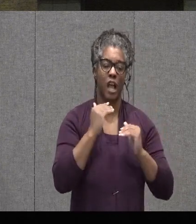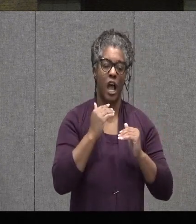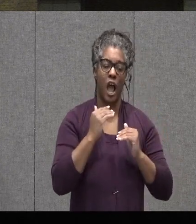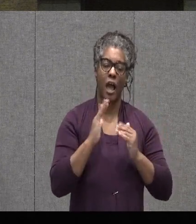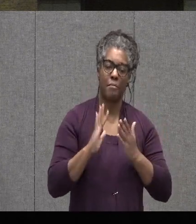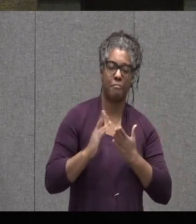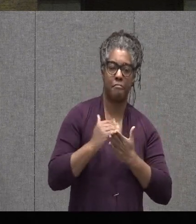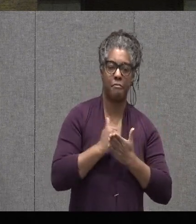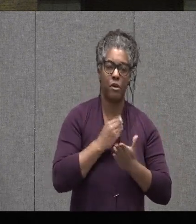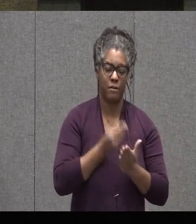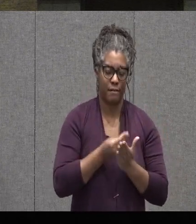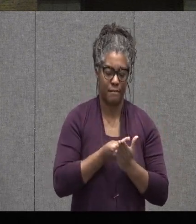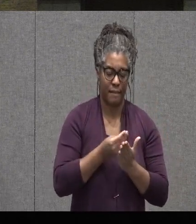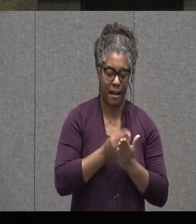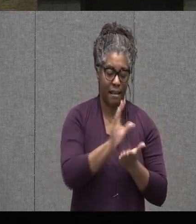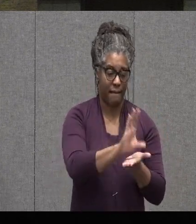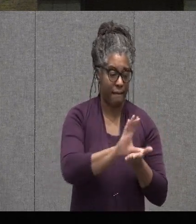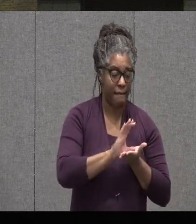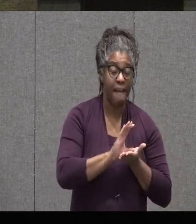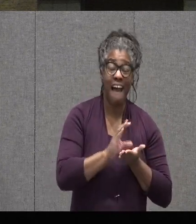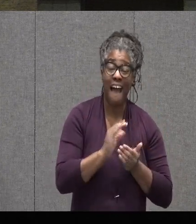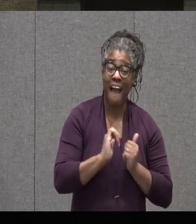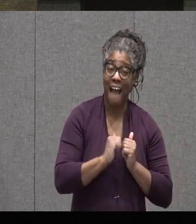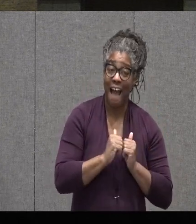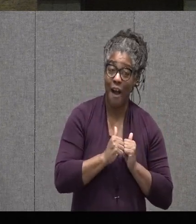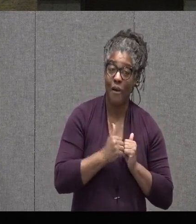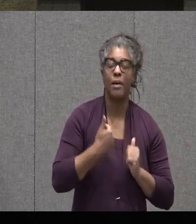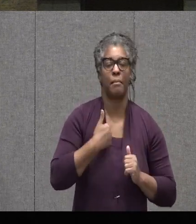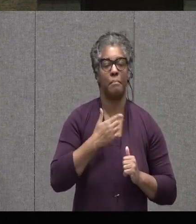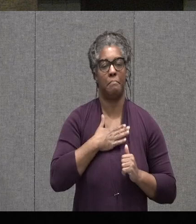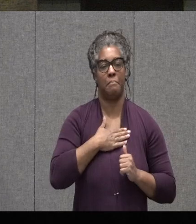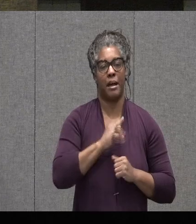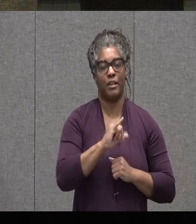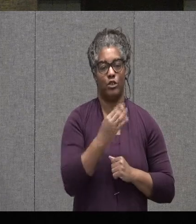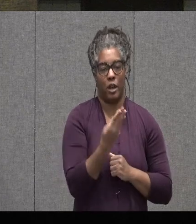I want you to think for a minute, have you ever earned income?